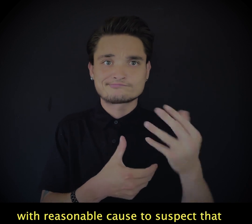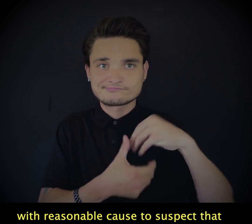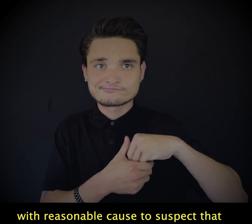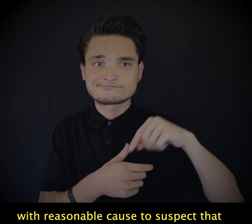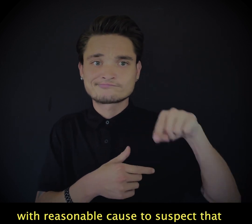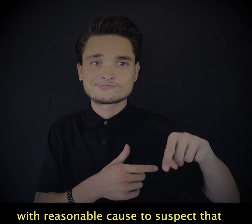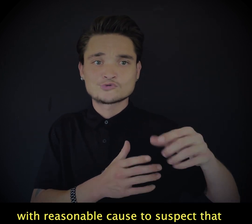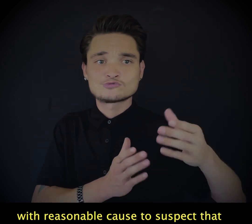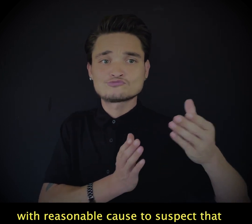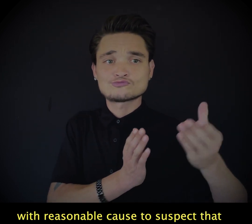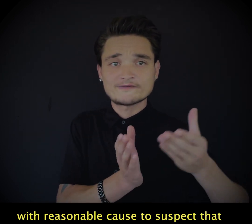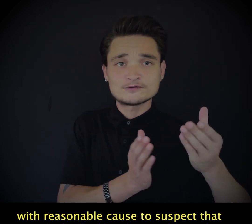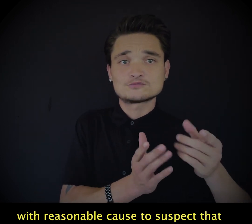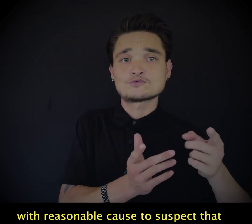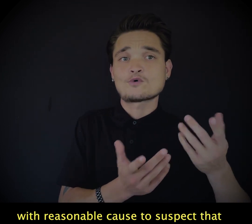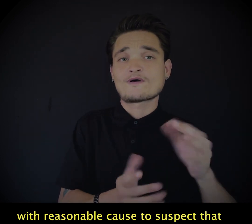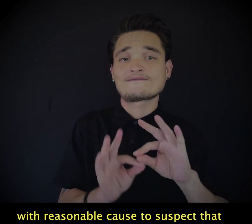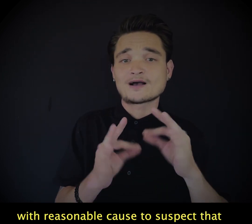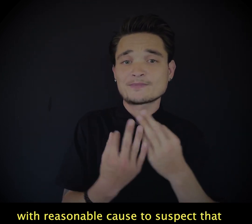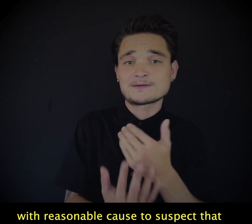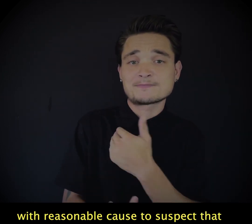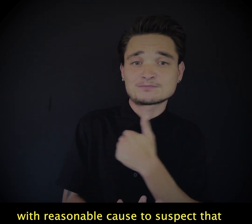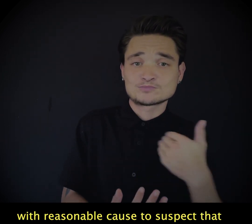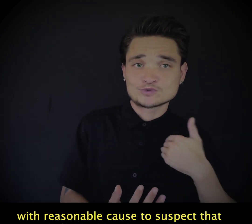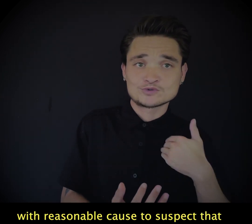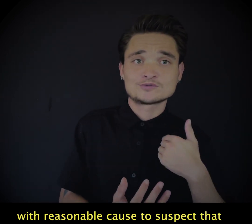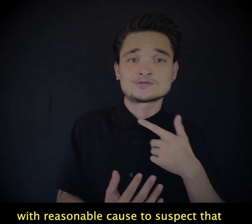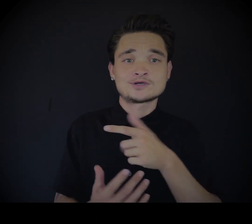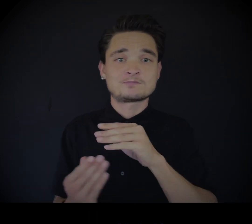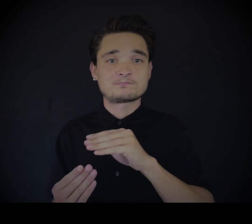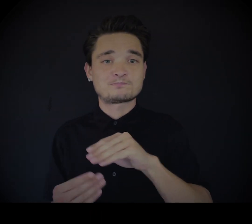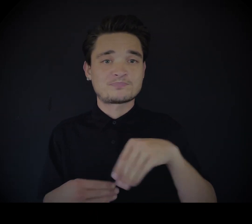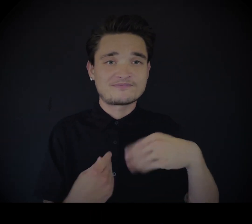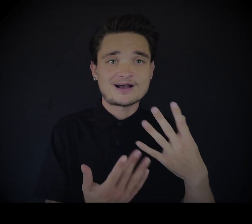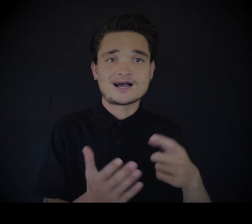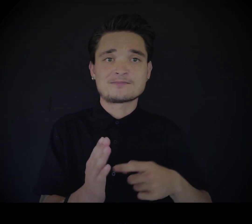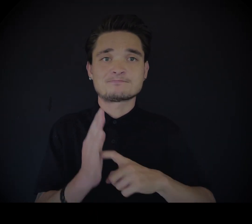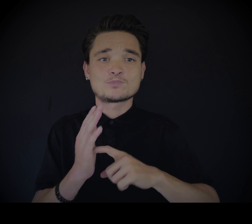with reasonable cause to suspect that an individual has been subjected to a reportable incident.